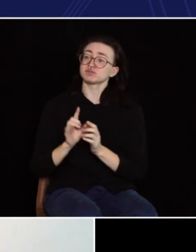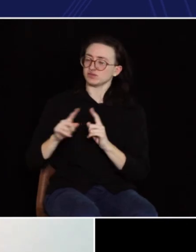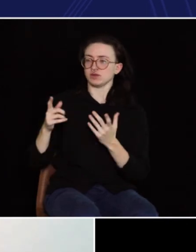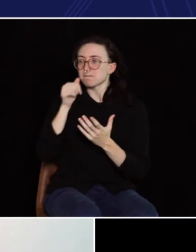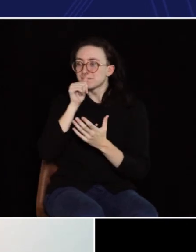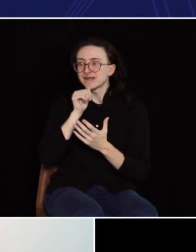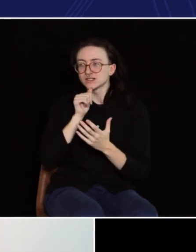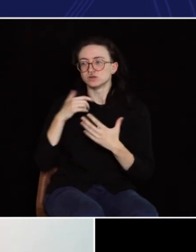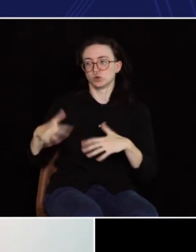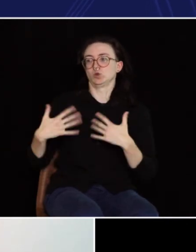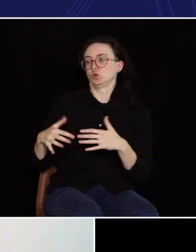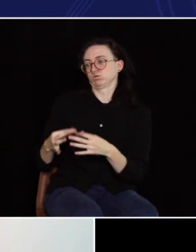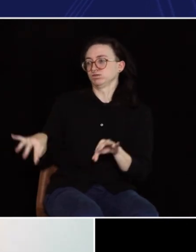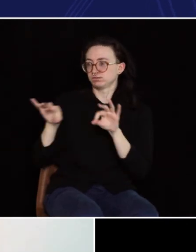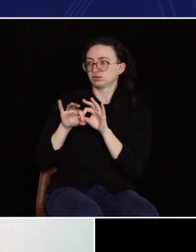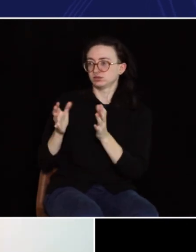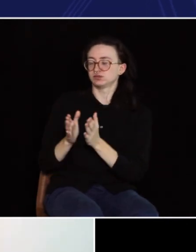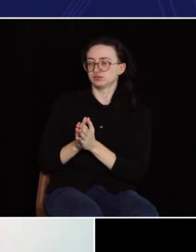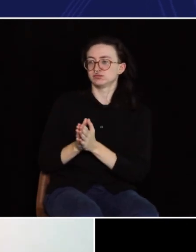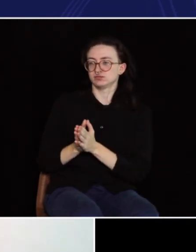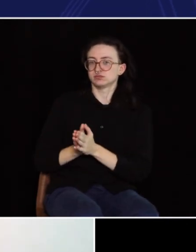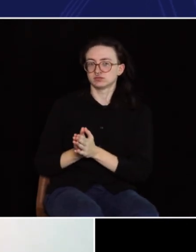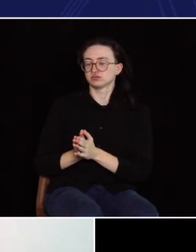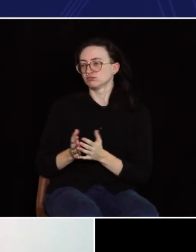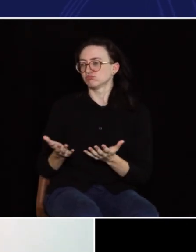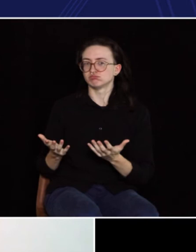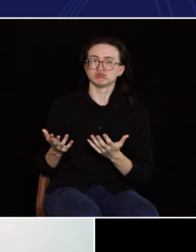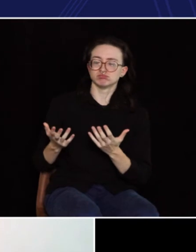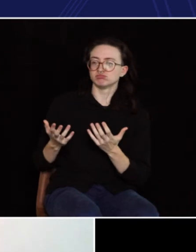patience is very important.